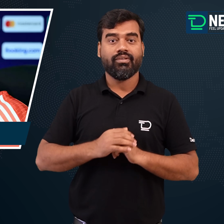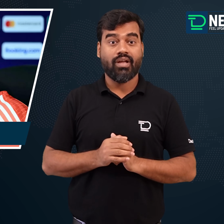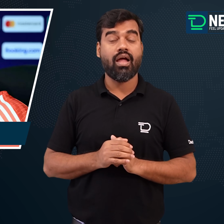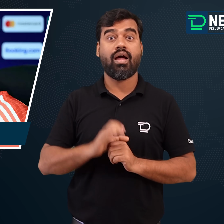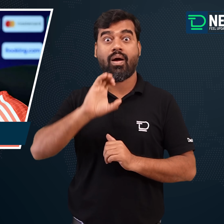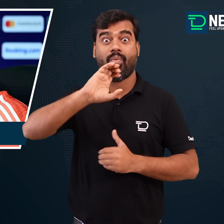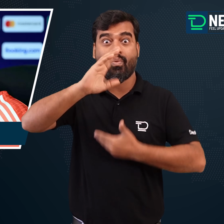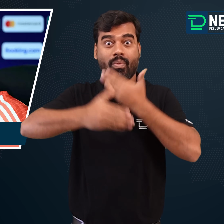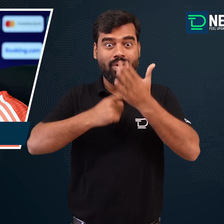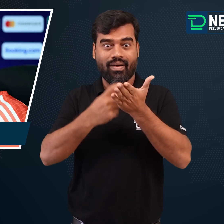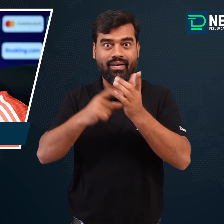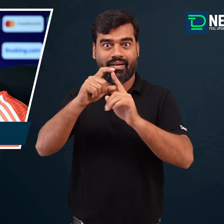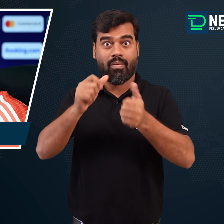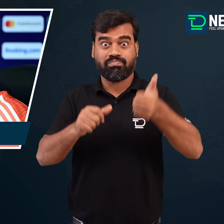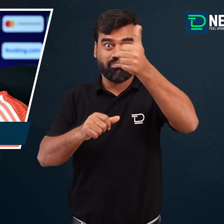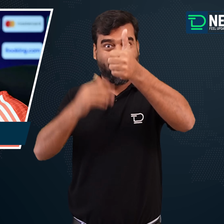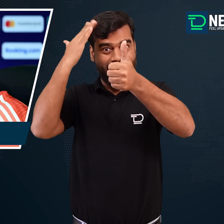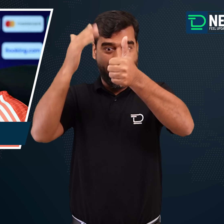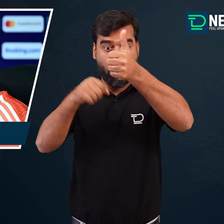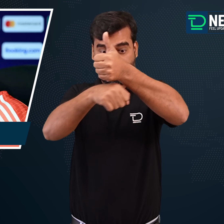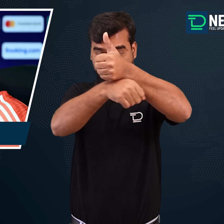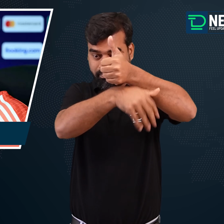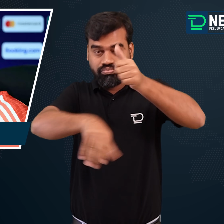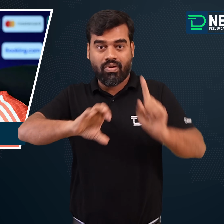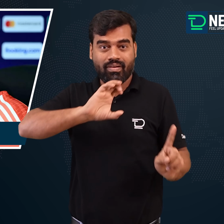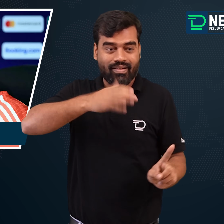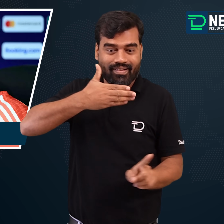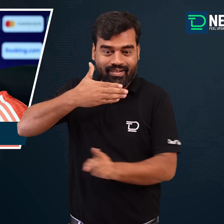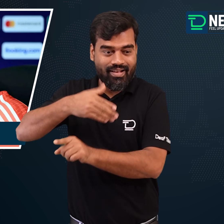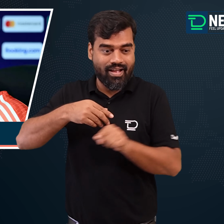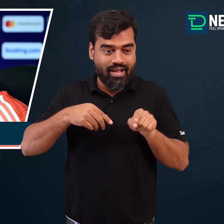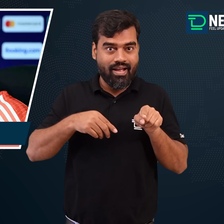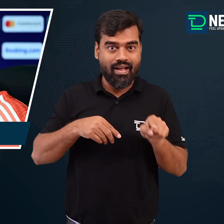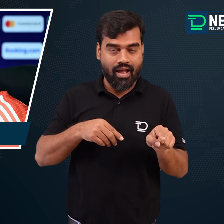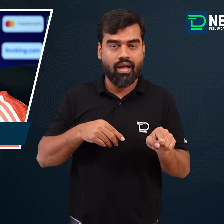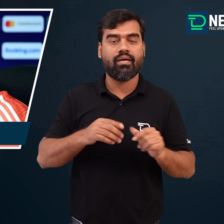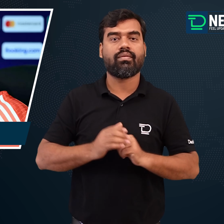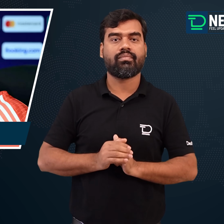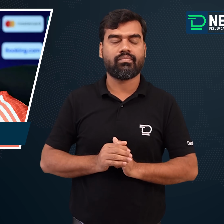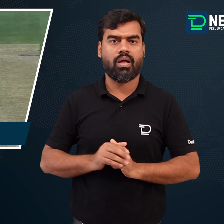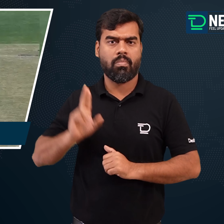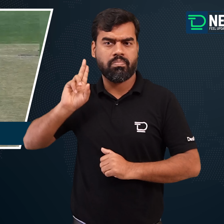“Rahul wanted the same bonus money ,₹2.5 crore as the rest of his support staff,